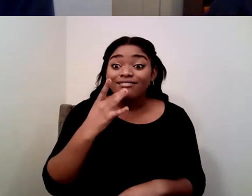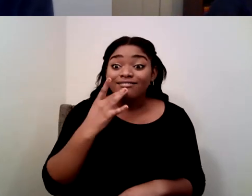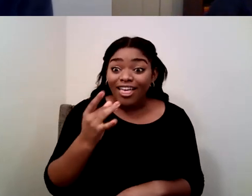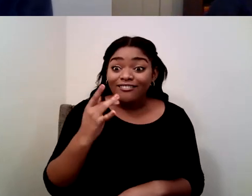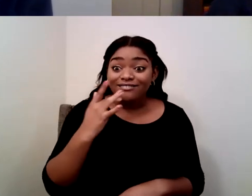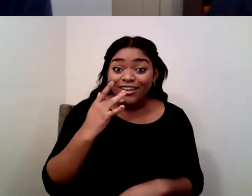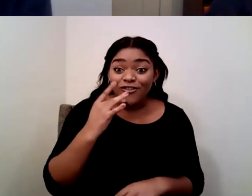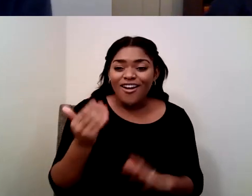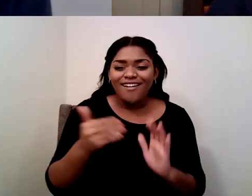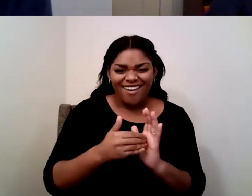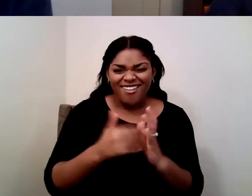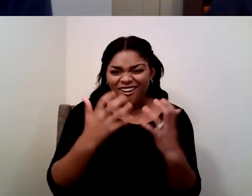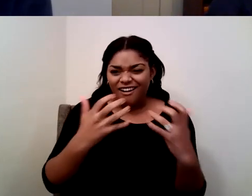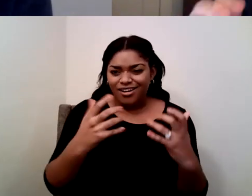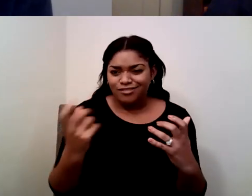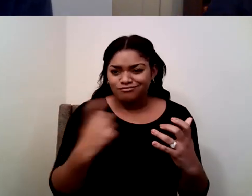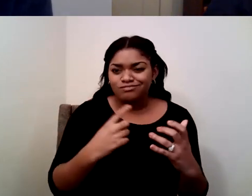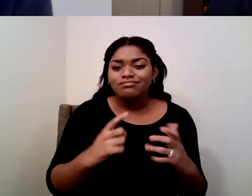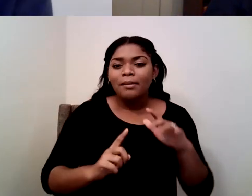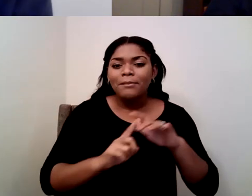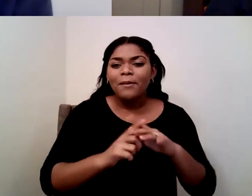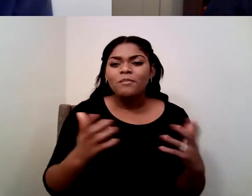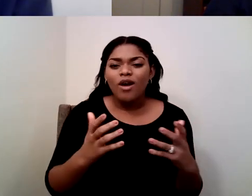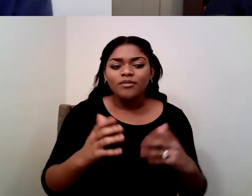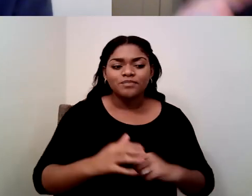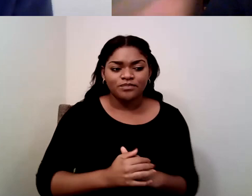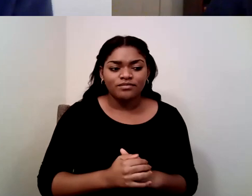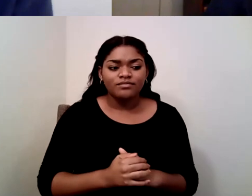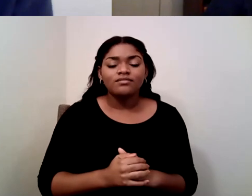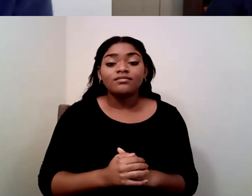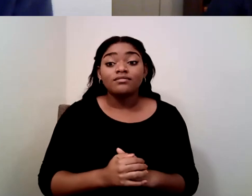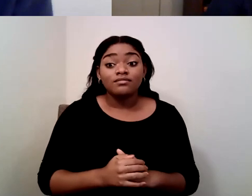question we had was how did they get or how can one get